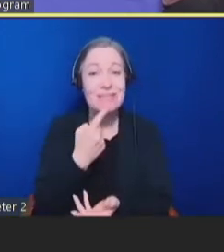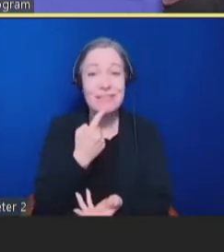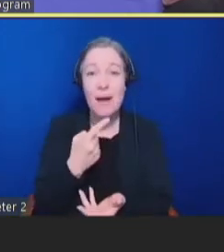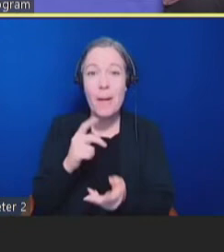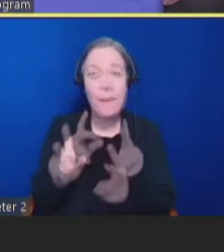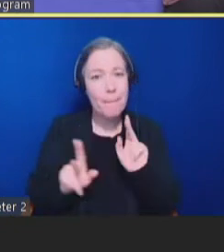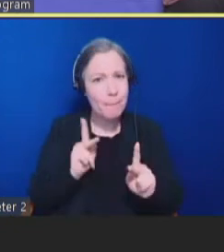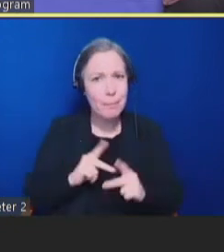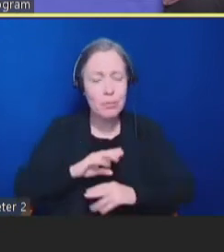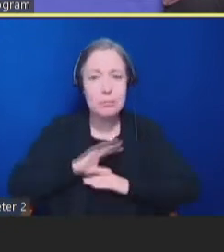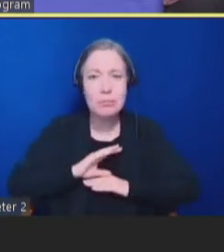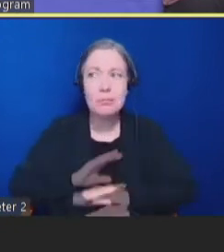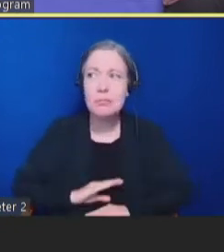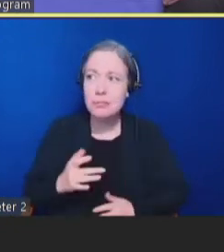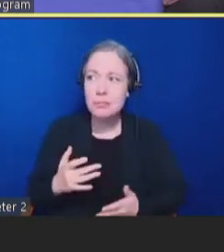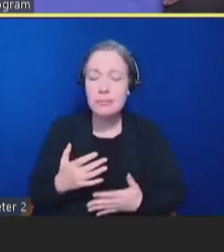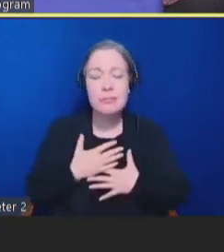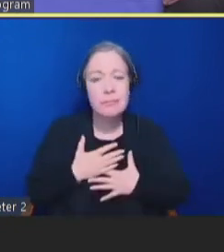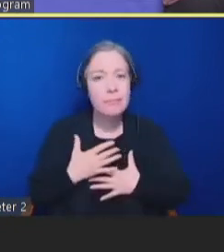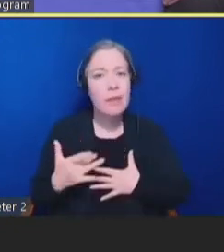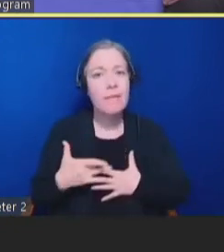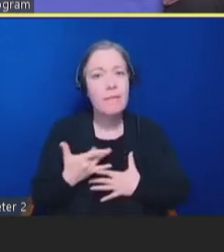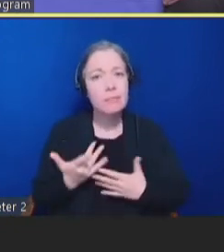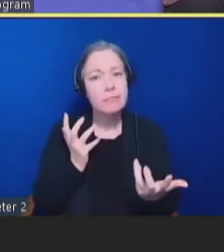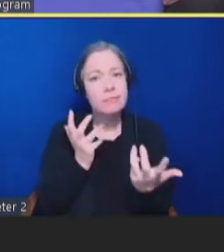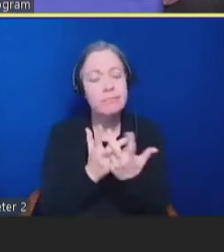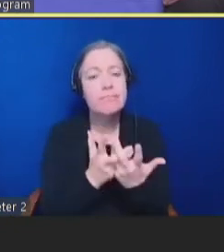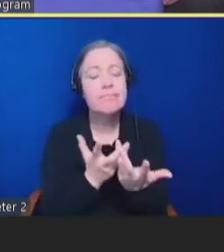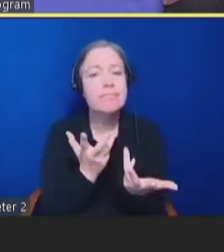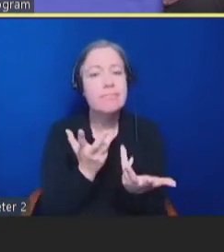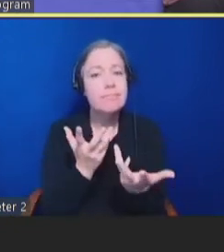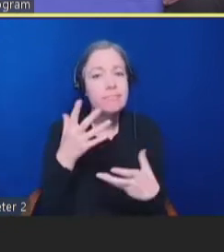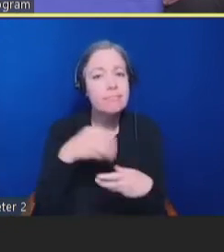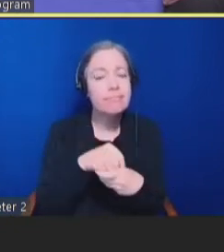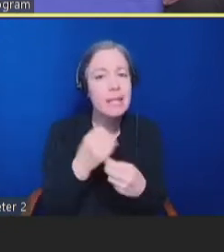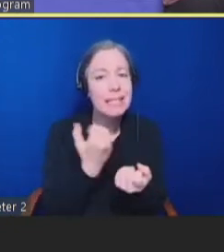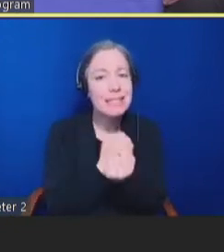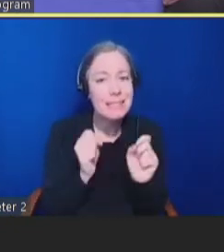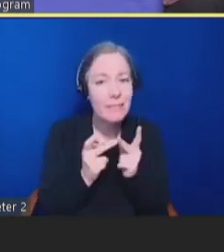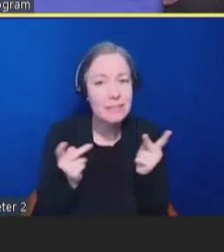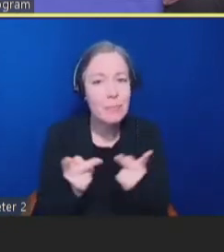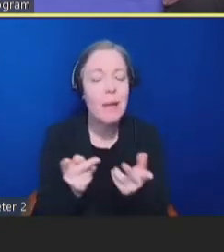find a safe space to go to that didn't resemble a medical professional or space.